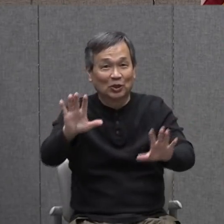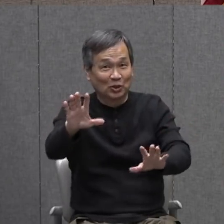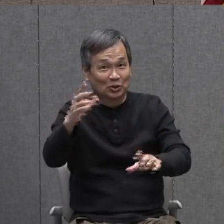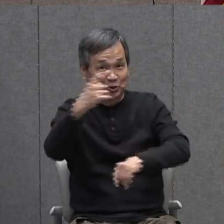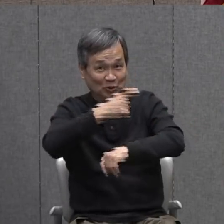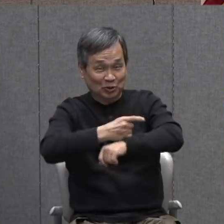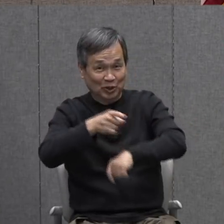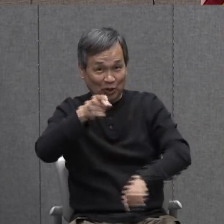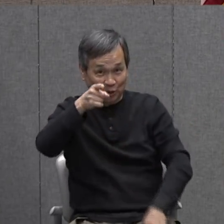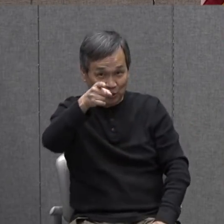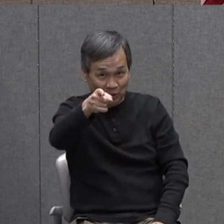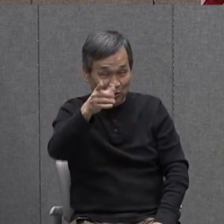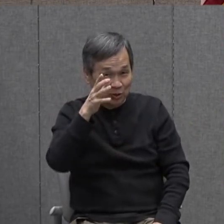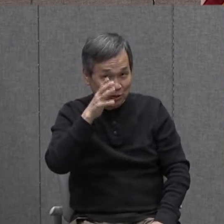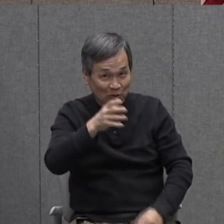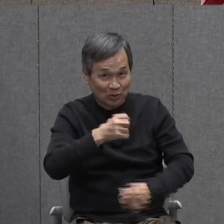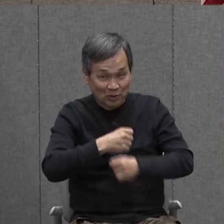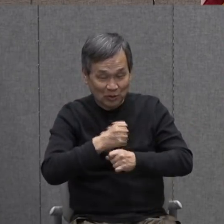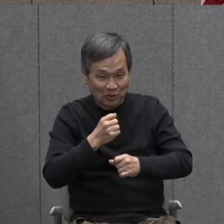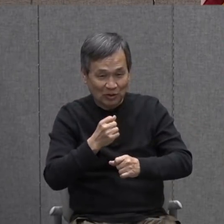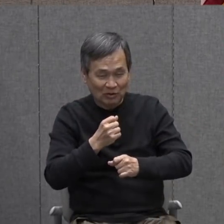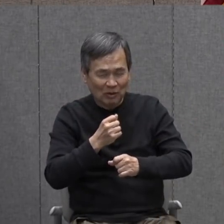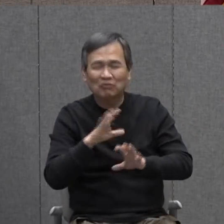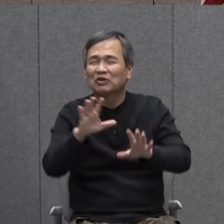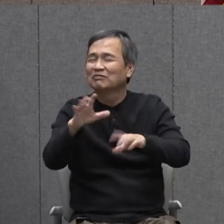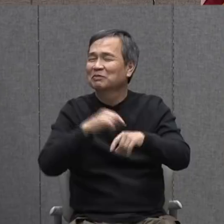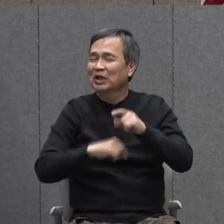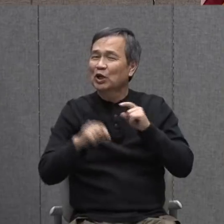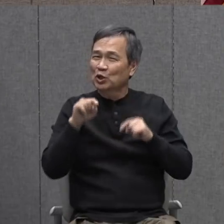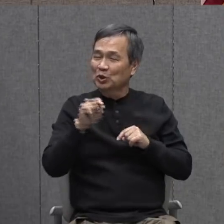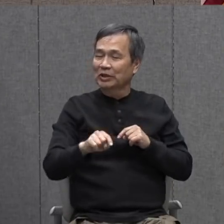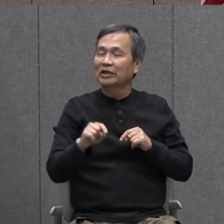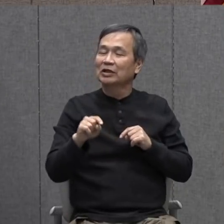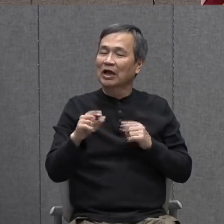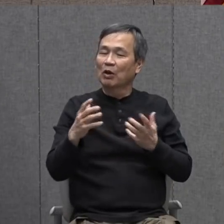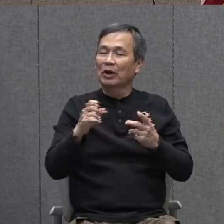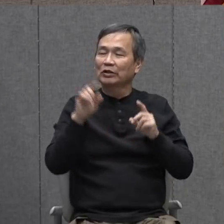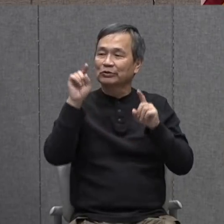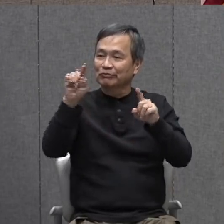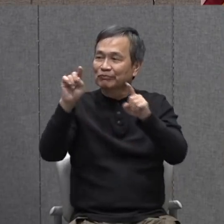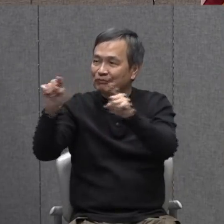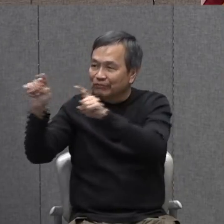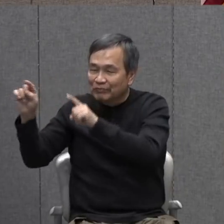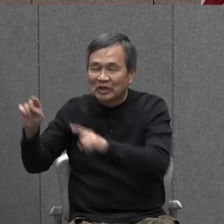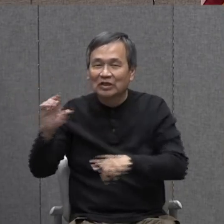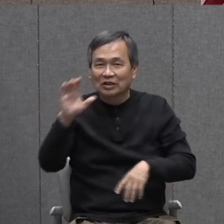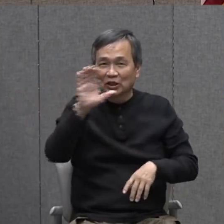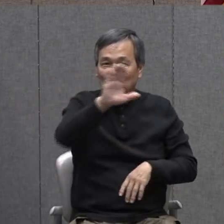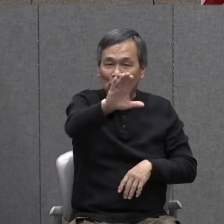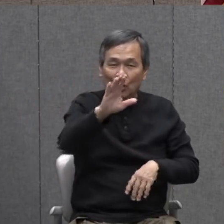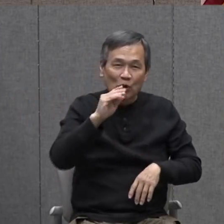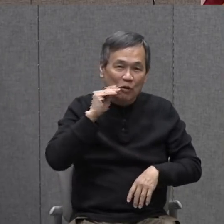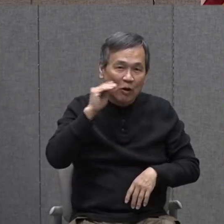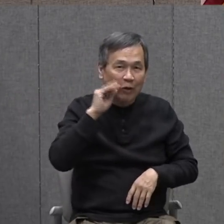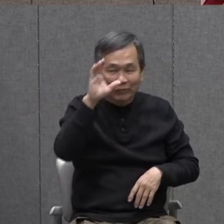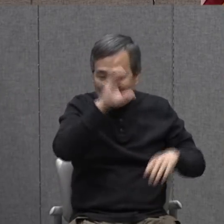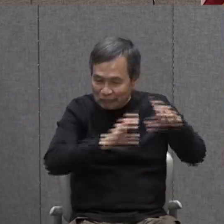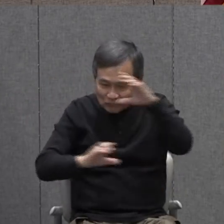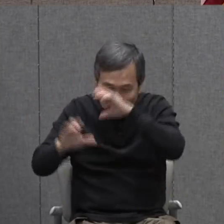you are going to need to go on a small scavenger hunt. Before you go, let me explain what you're looking for